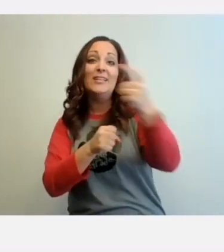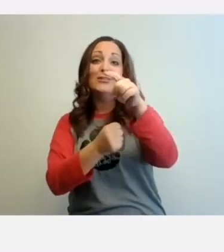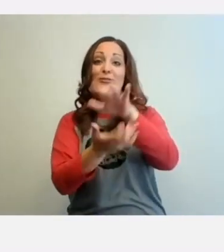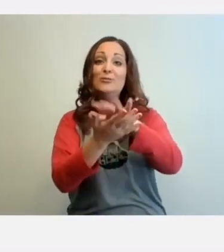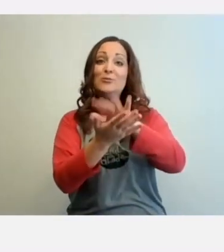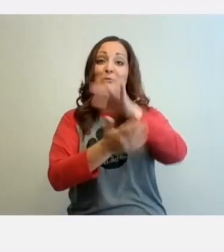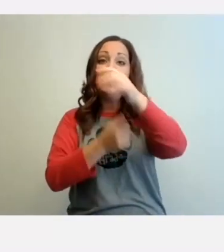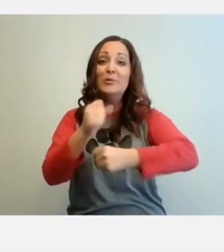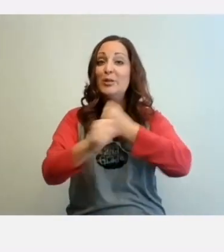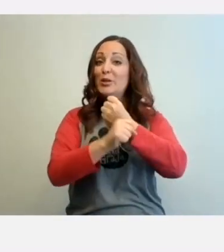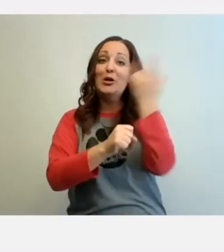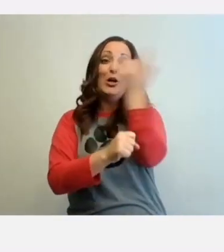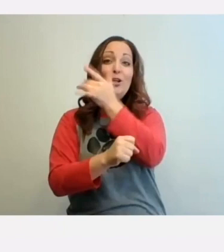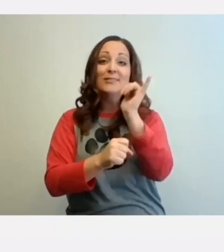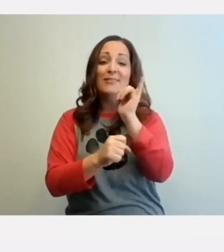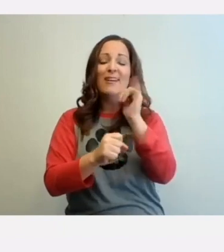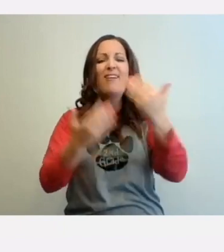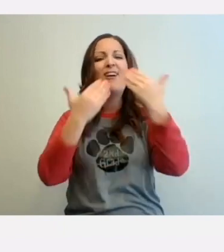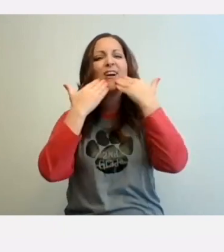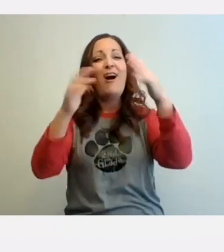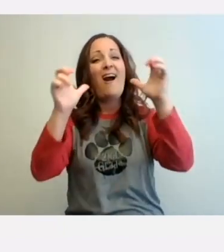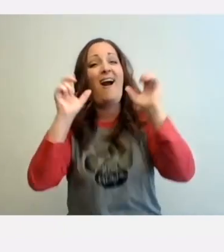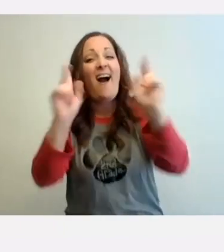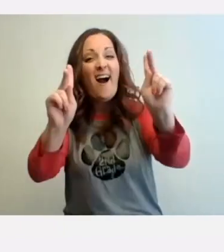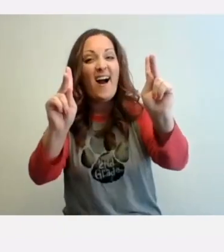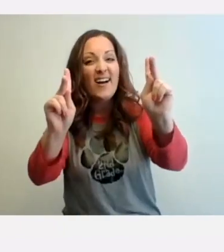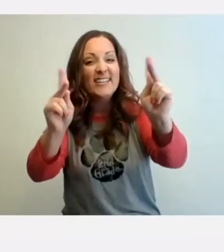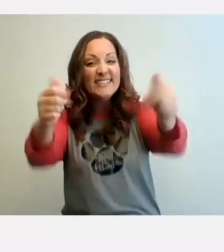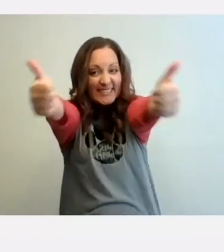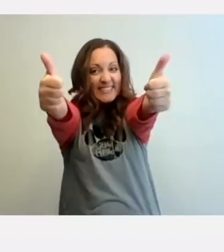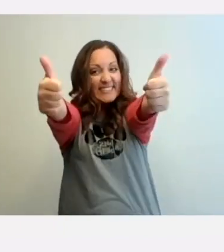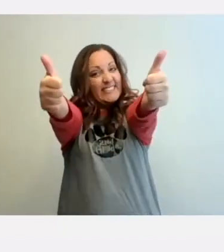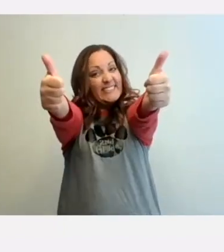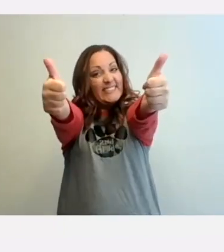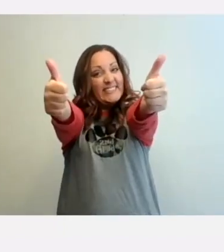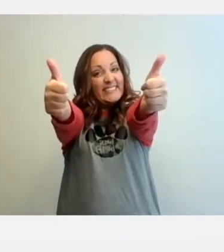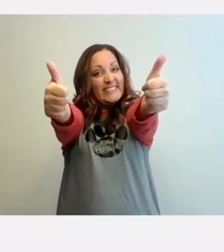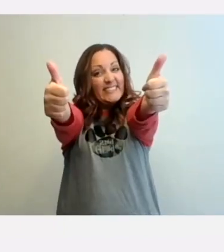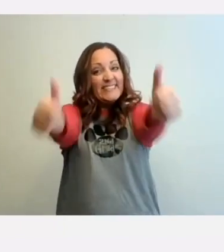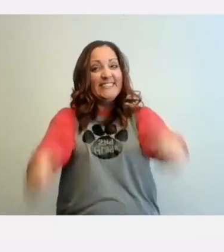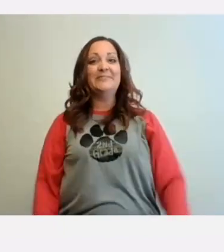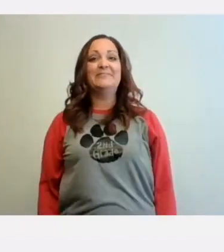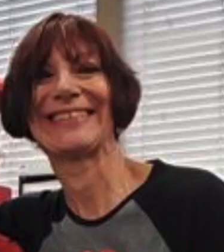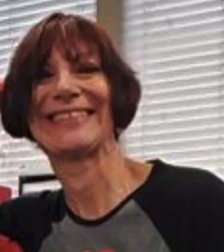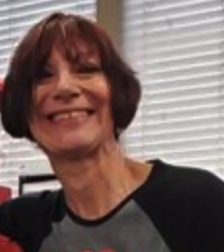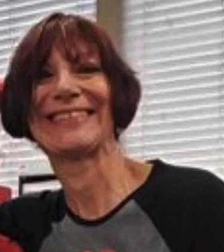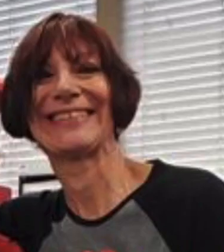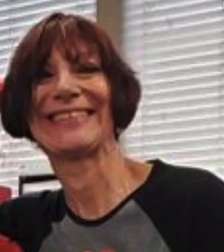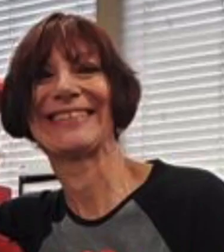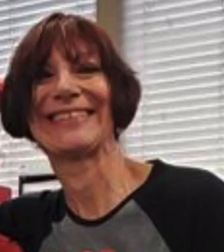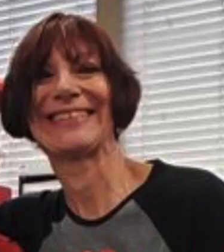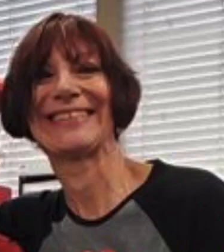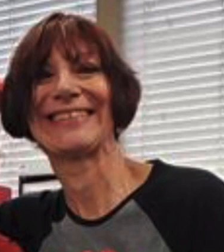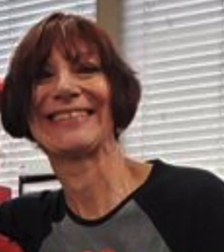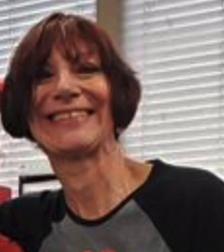and whatever next year looks like, good luck!